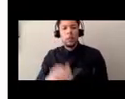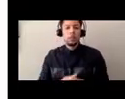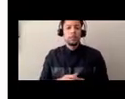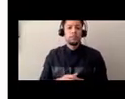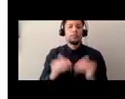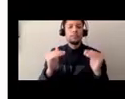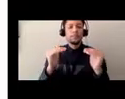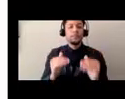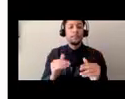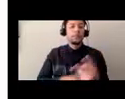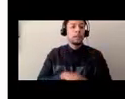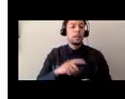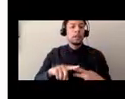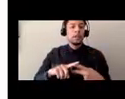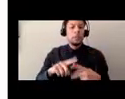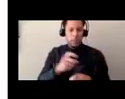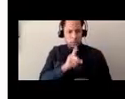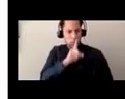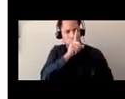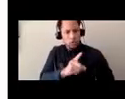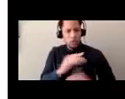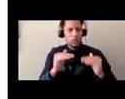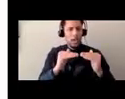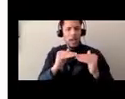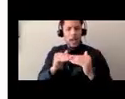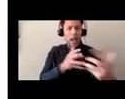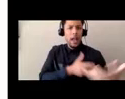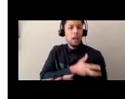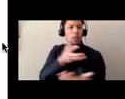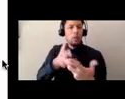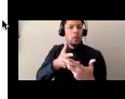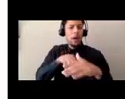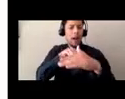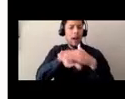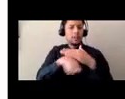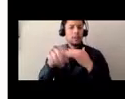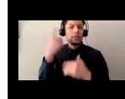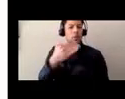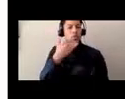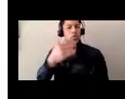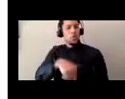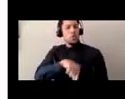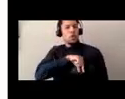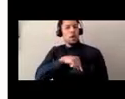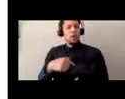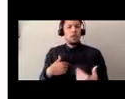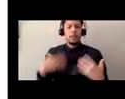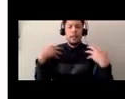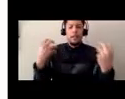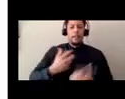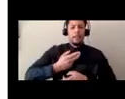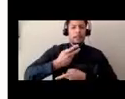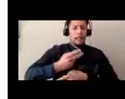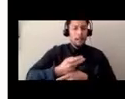support Part of the how that happens is what we're doing today.